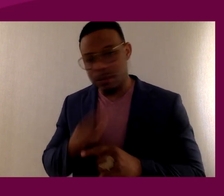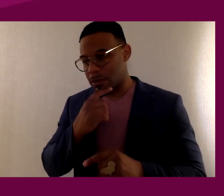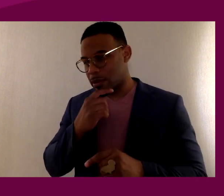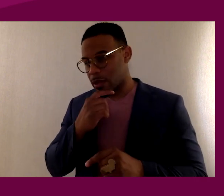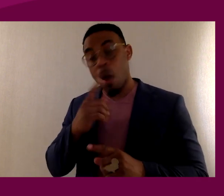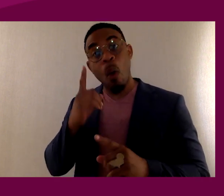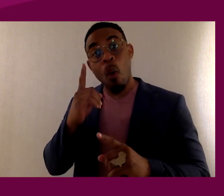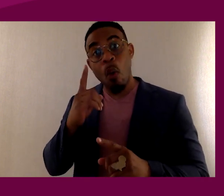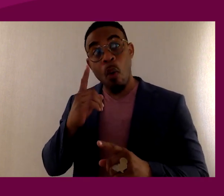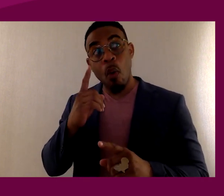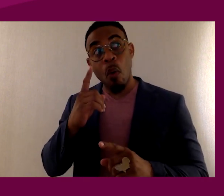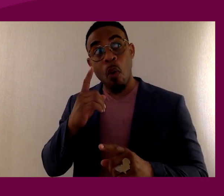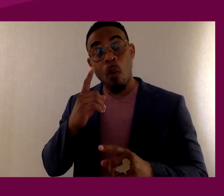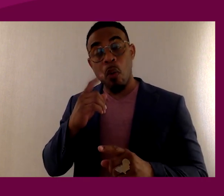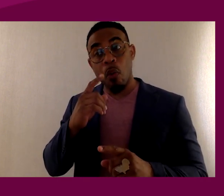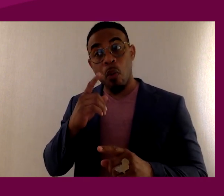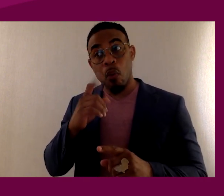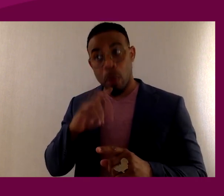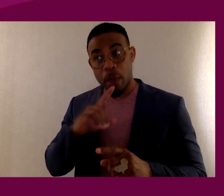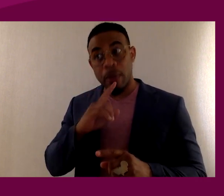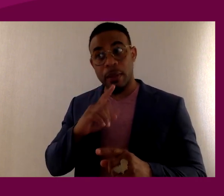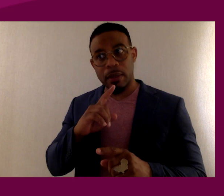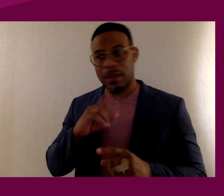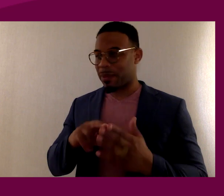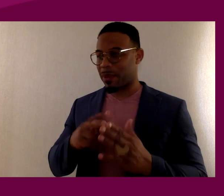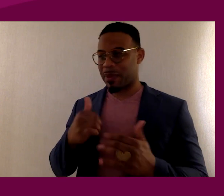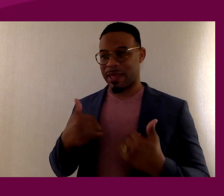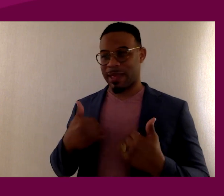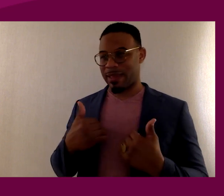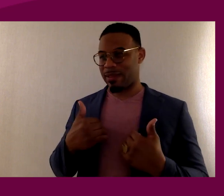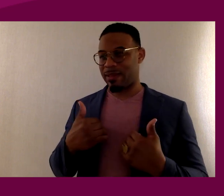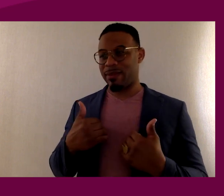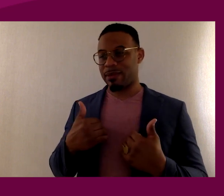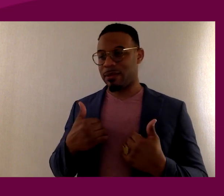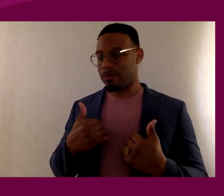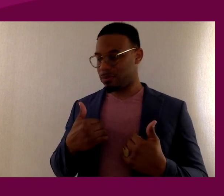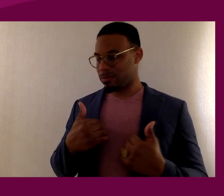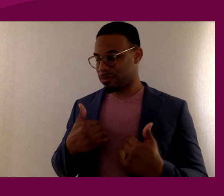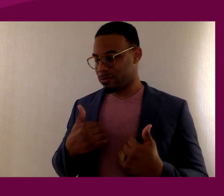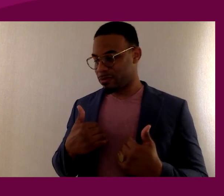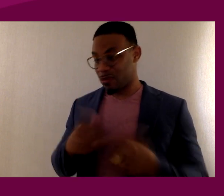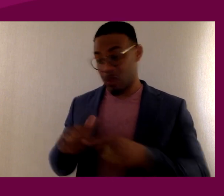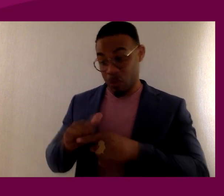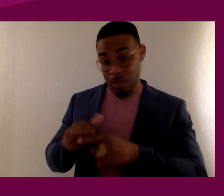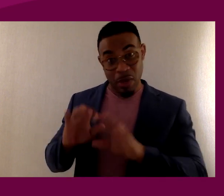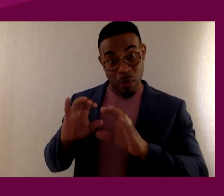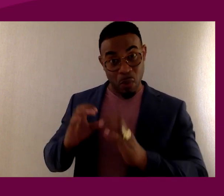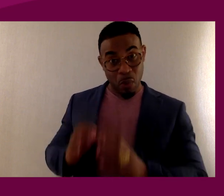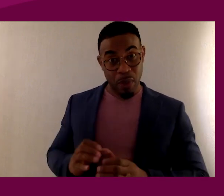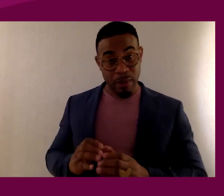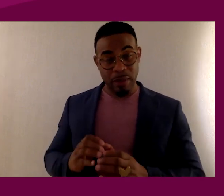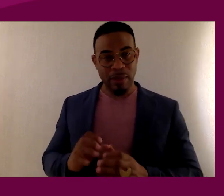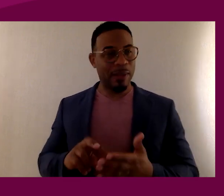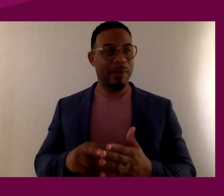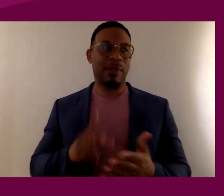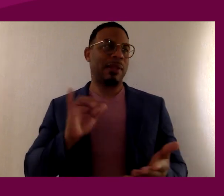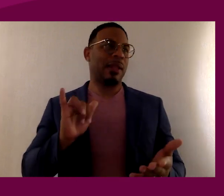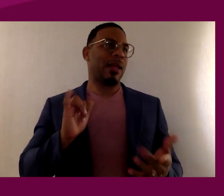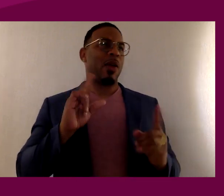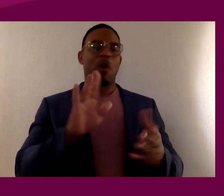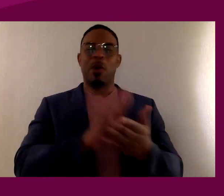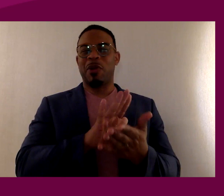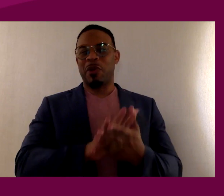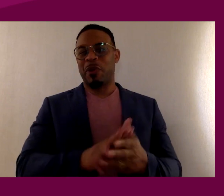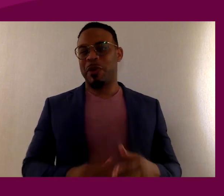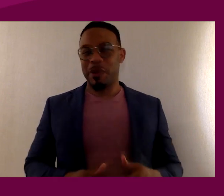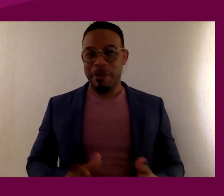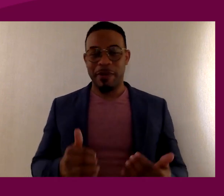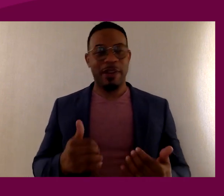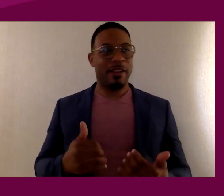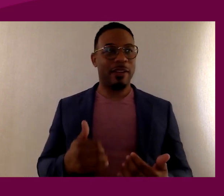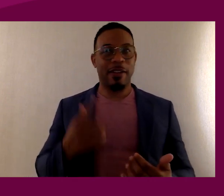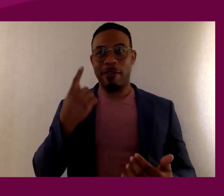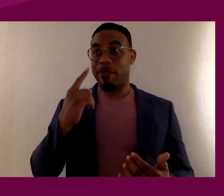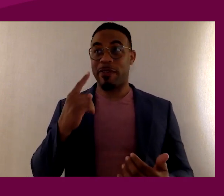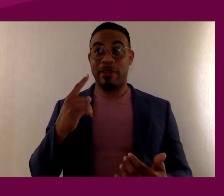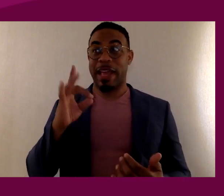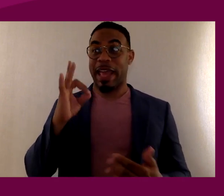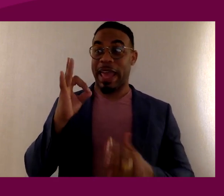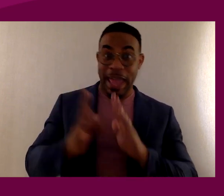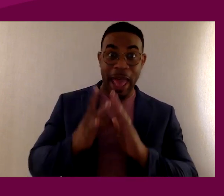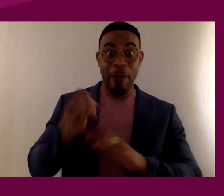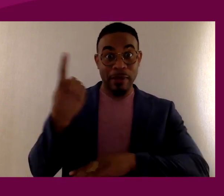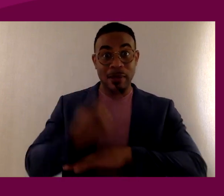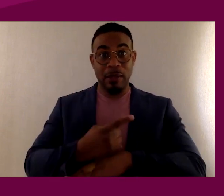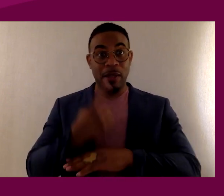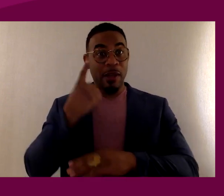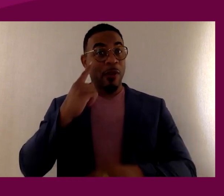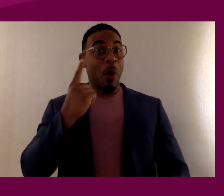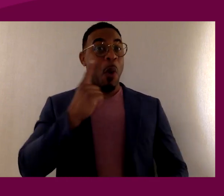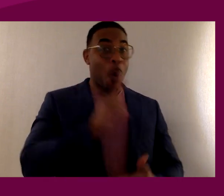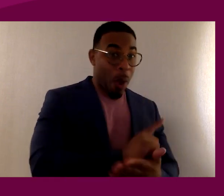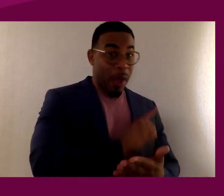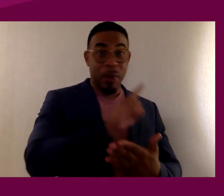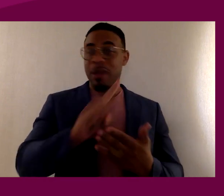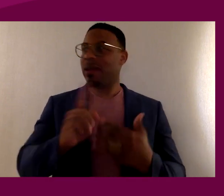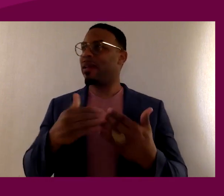How do you train them? We had training courses. It's like going to school, for eight hours a day,